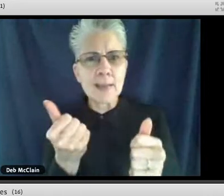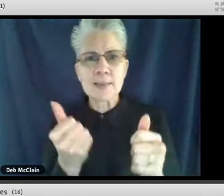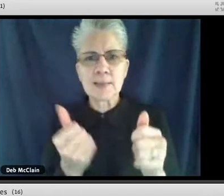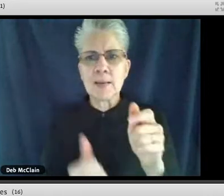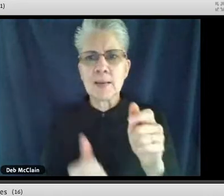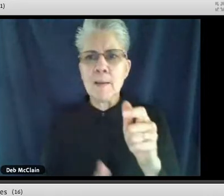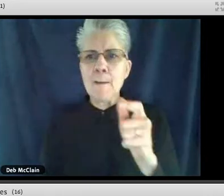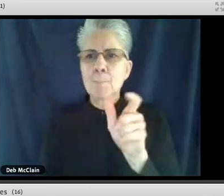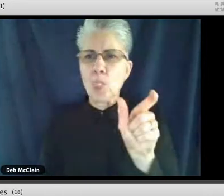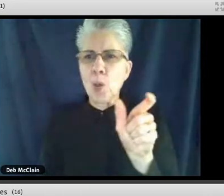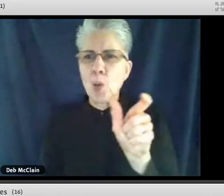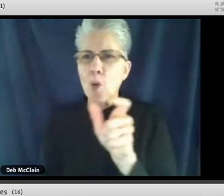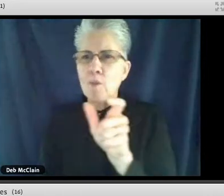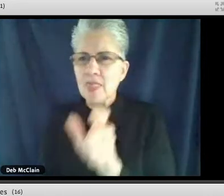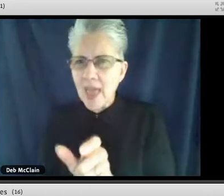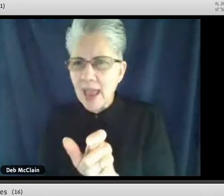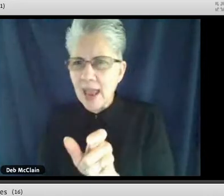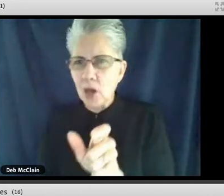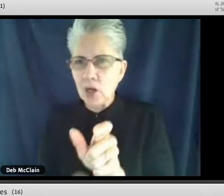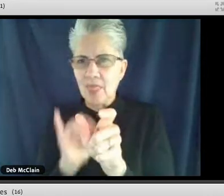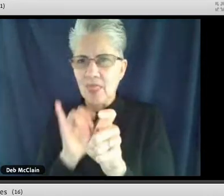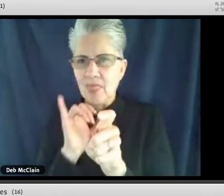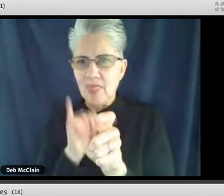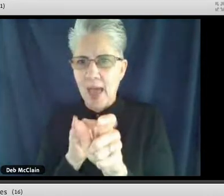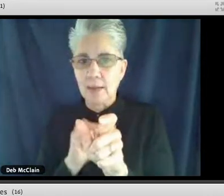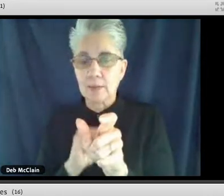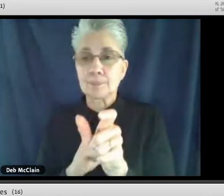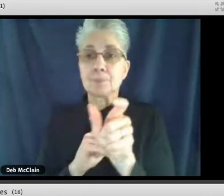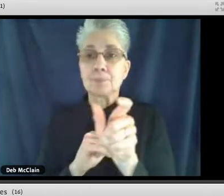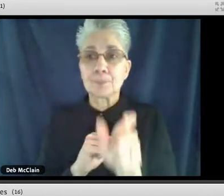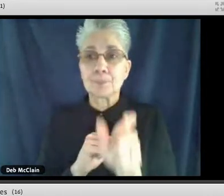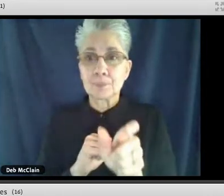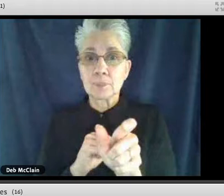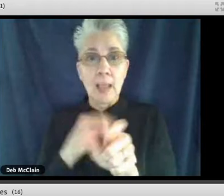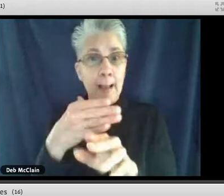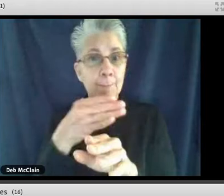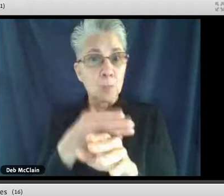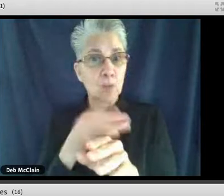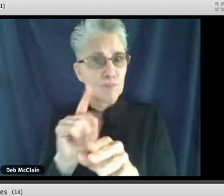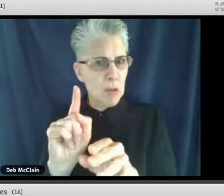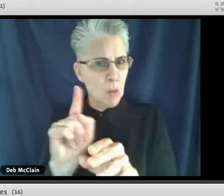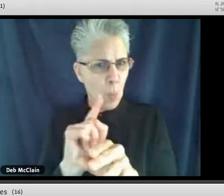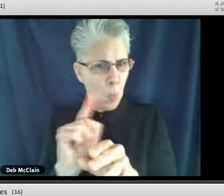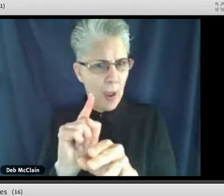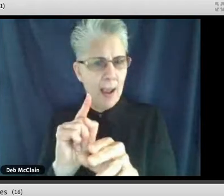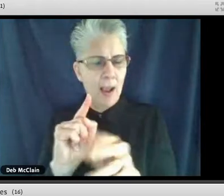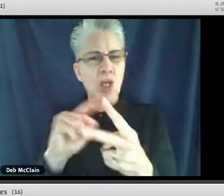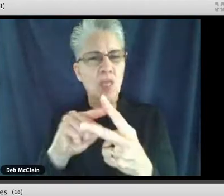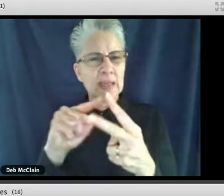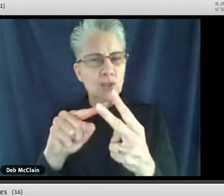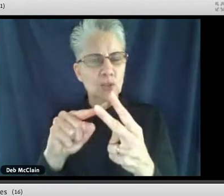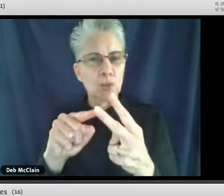on the back for that. Okay. What required improvement? Well, these two things really caused issues.